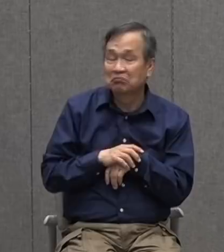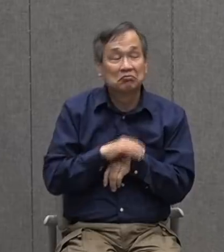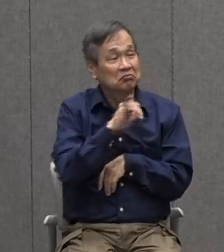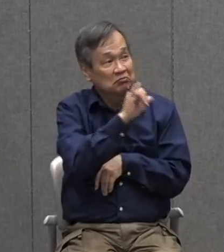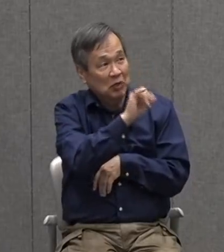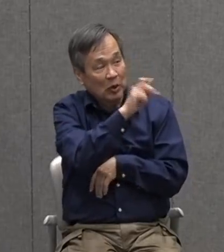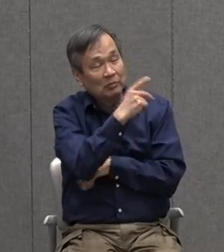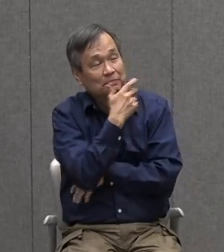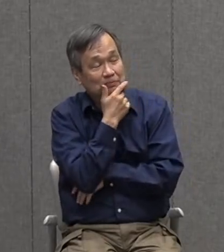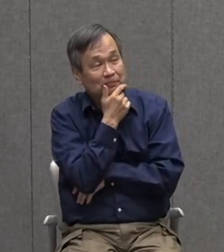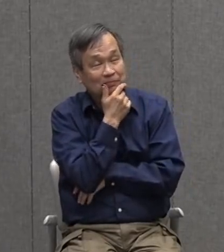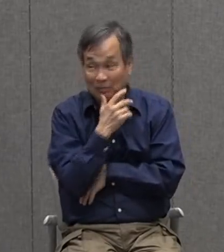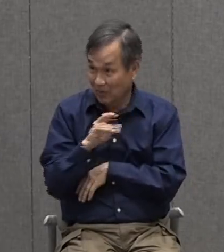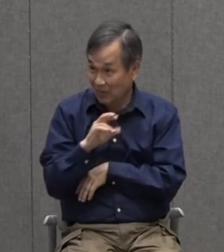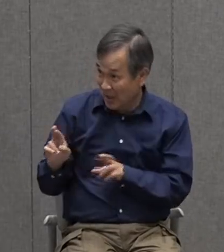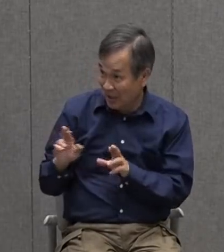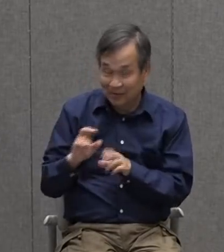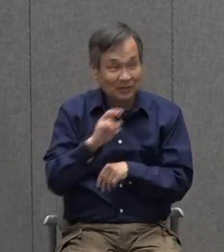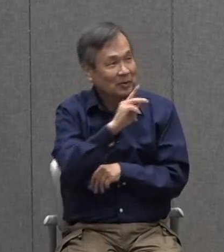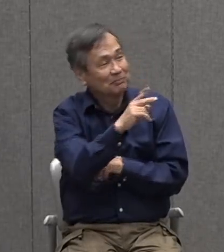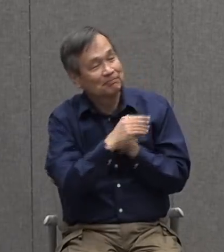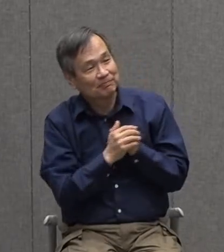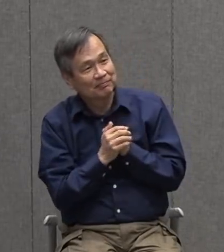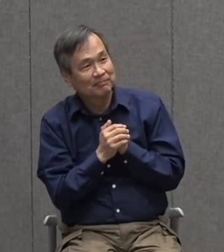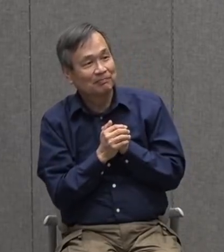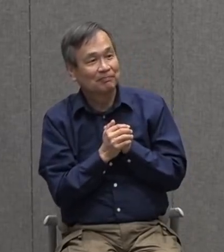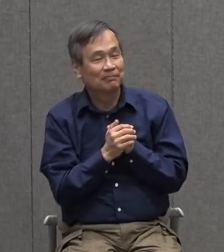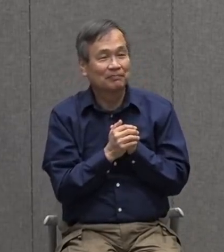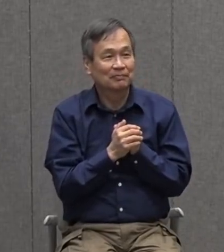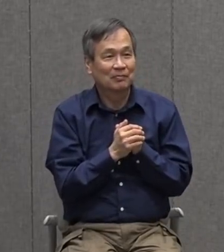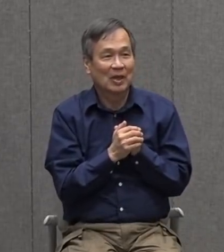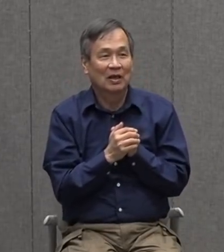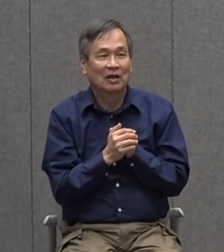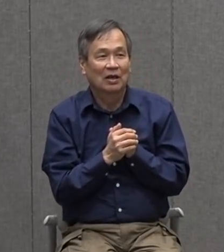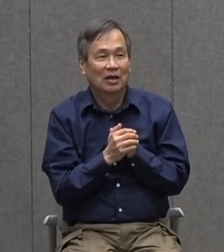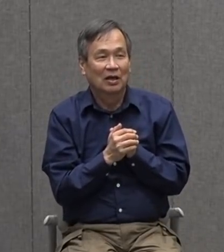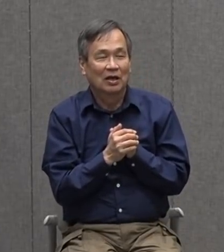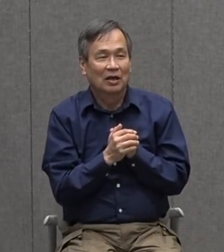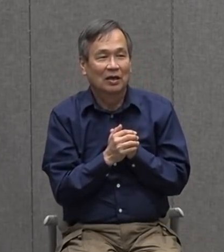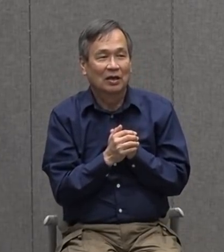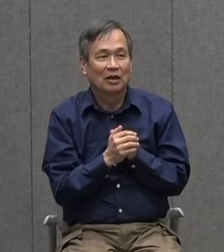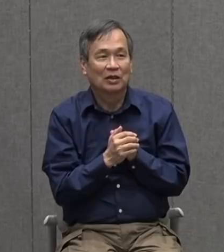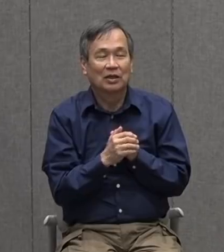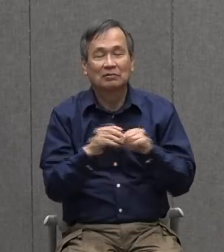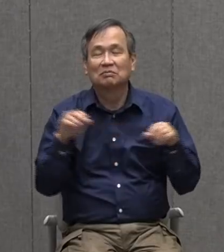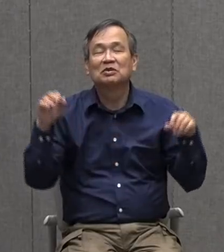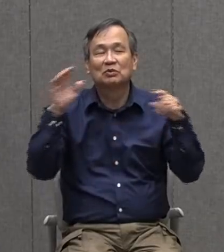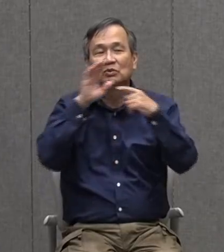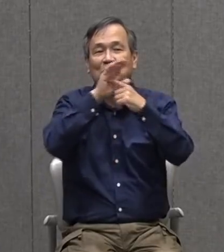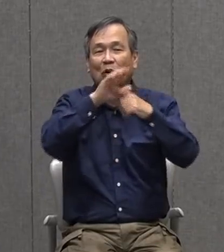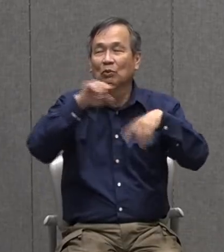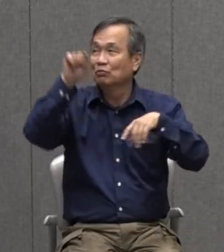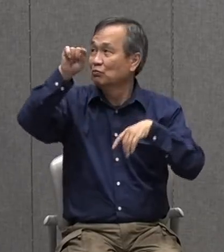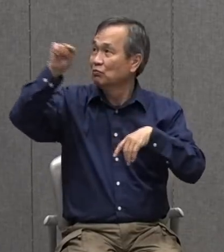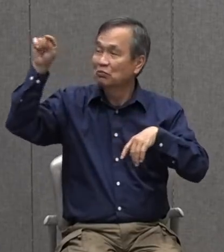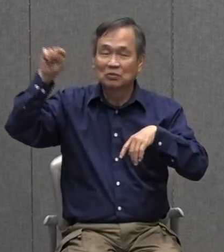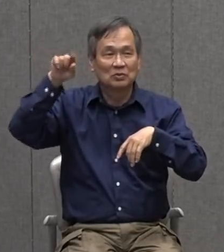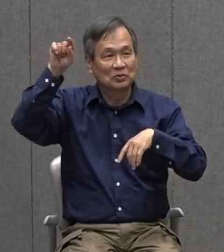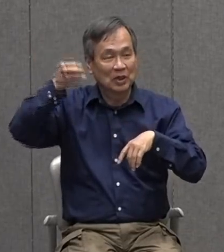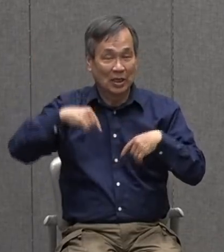All right, so you're ready? I think so. Are you gonna go first? I'll go first. All right. I'm being mean.